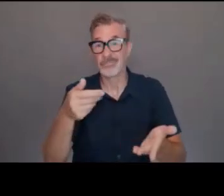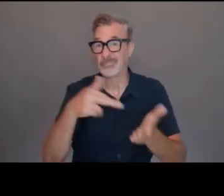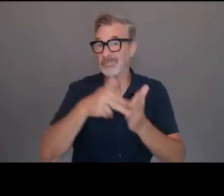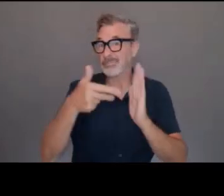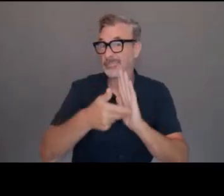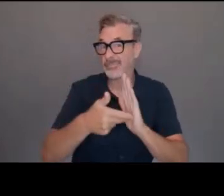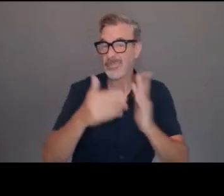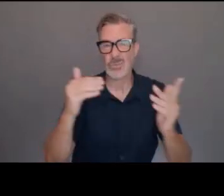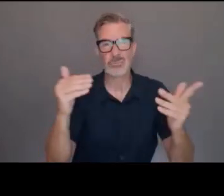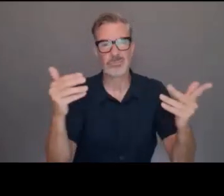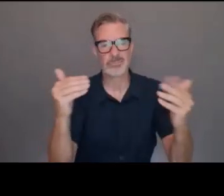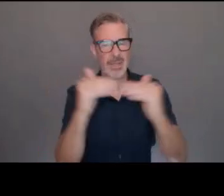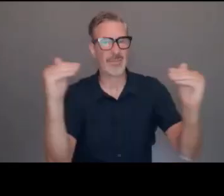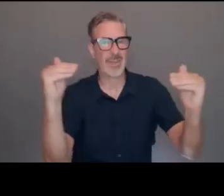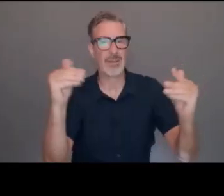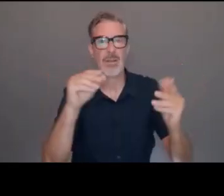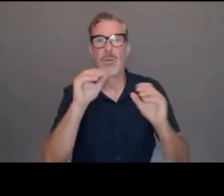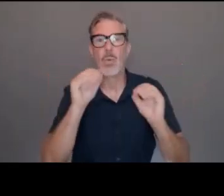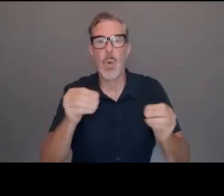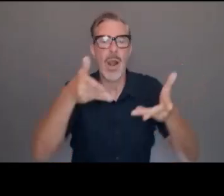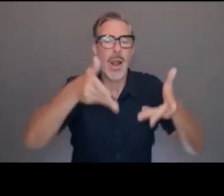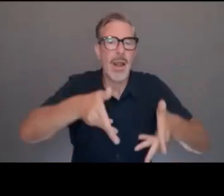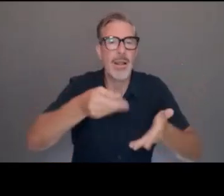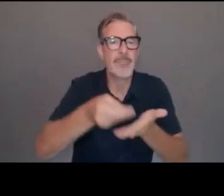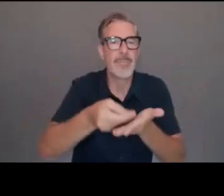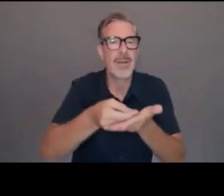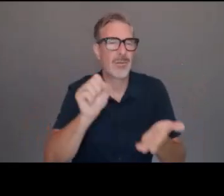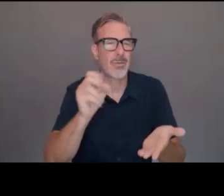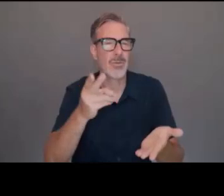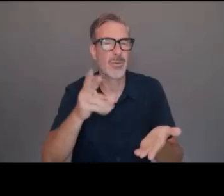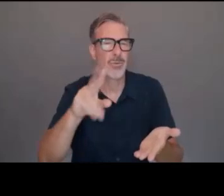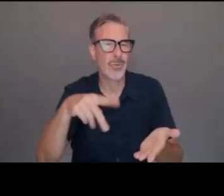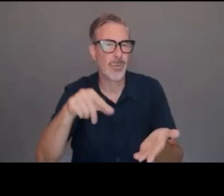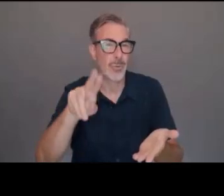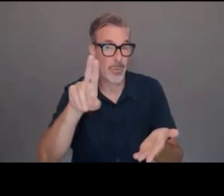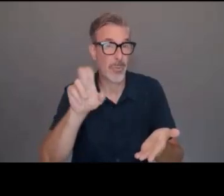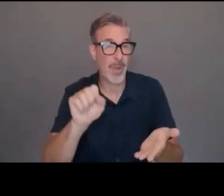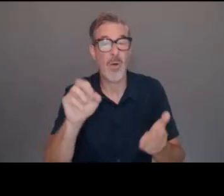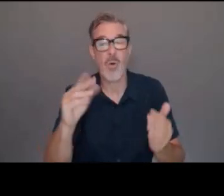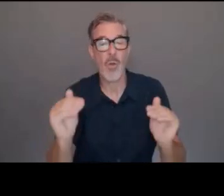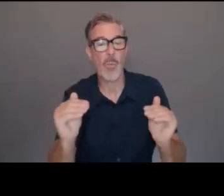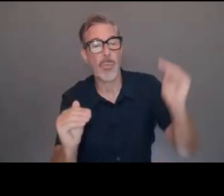you don't want the amount requested from Council to exceed 50% of the total expenses.